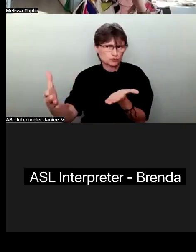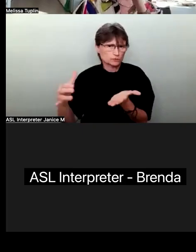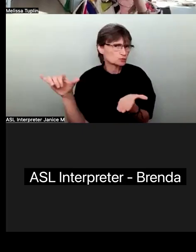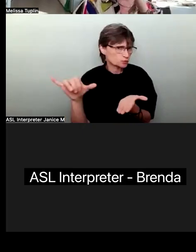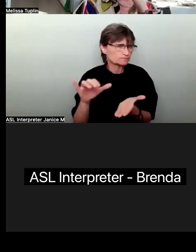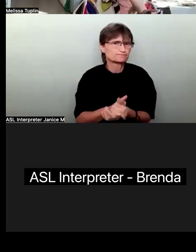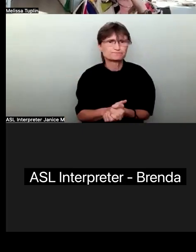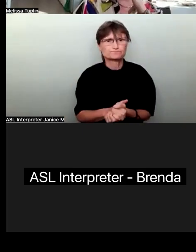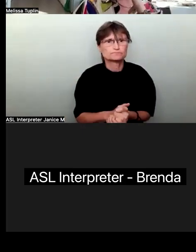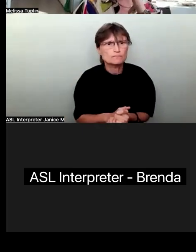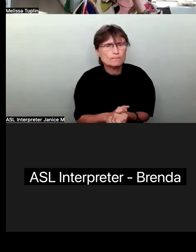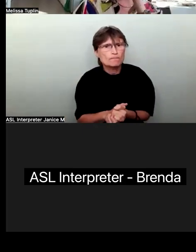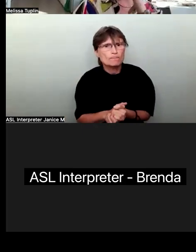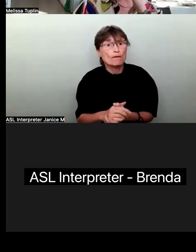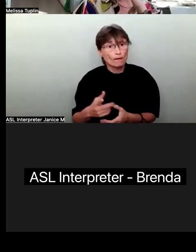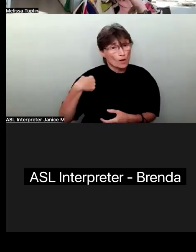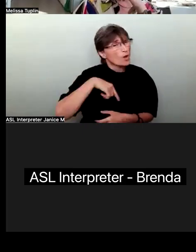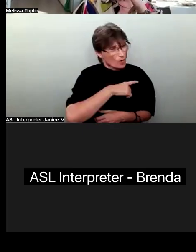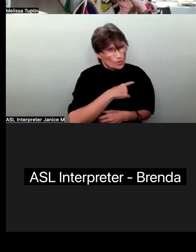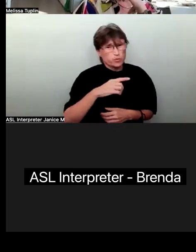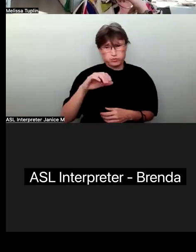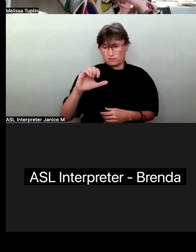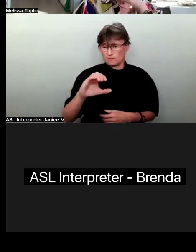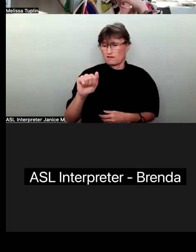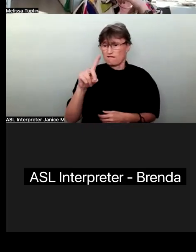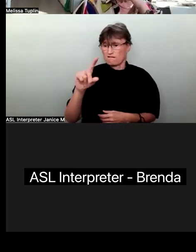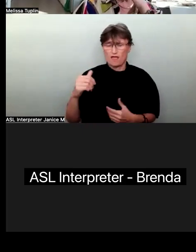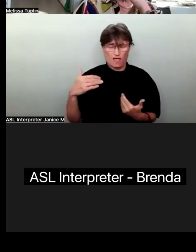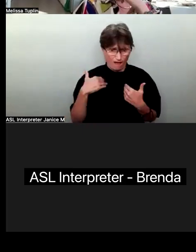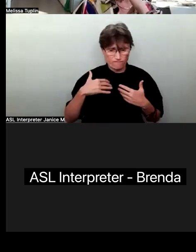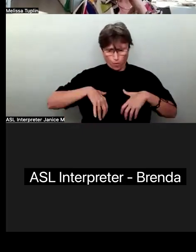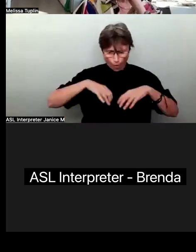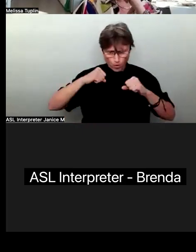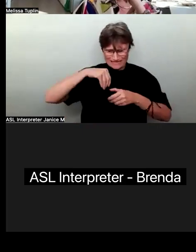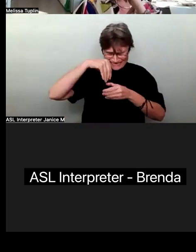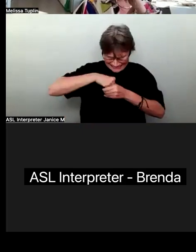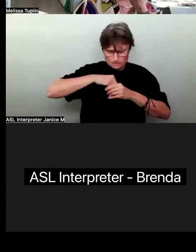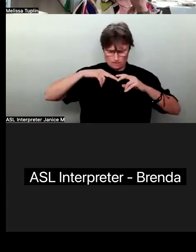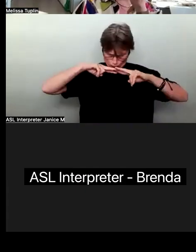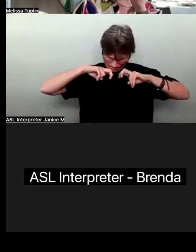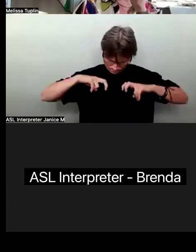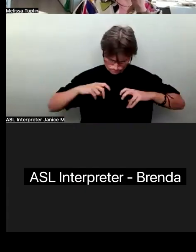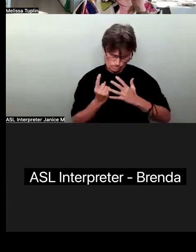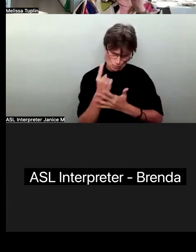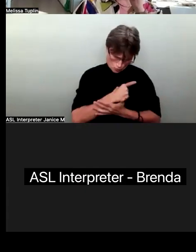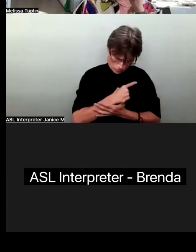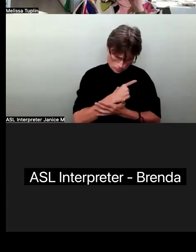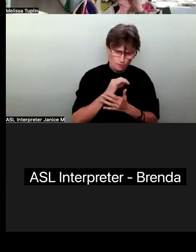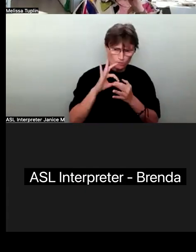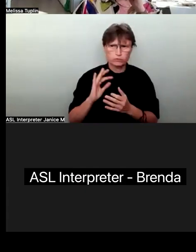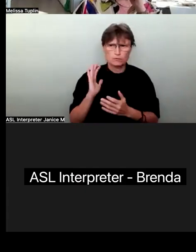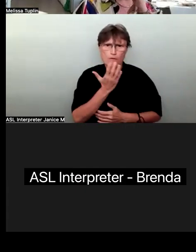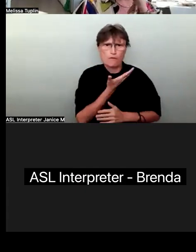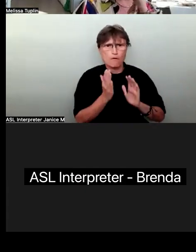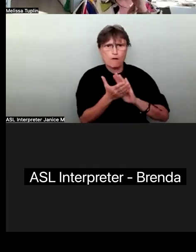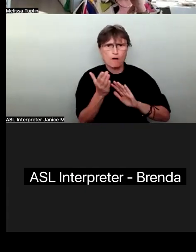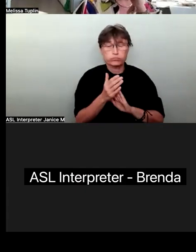So we have been undergoing a review and analysis of our operating grant program for many years,